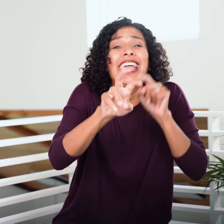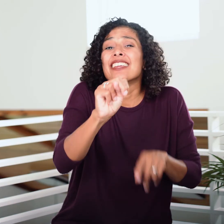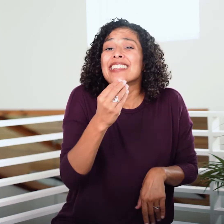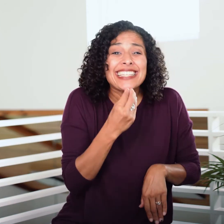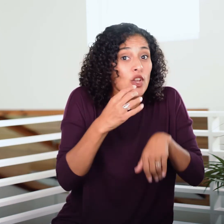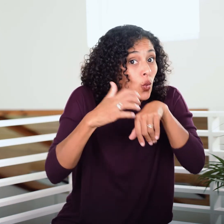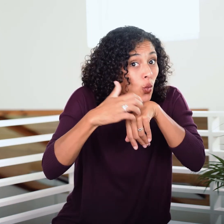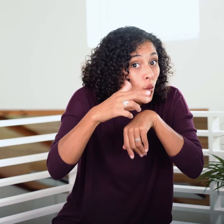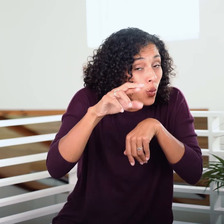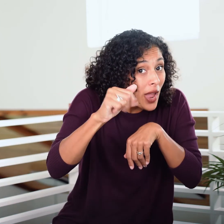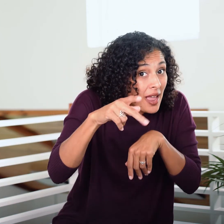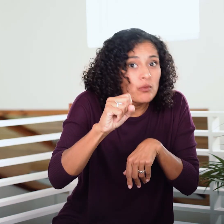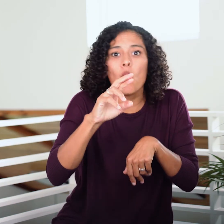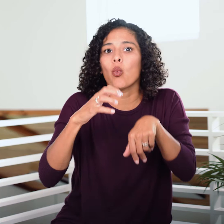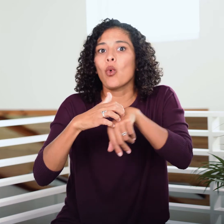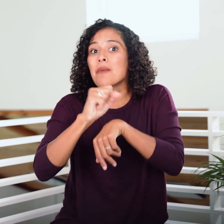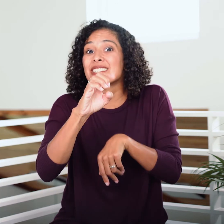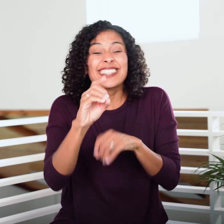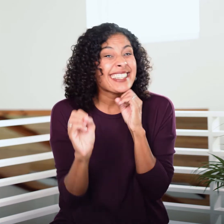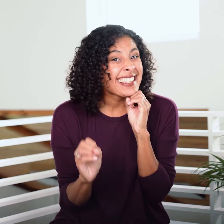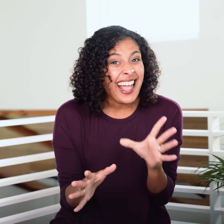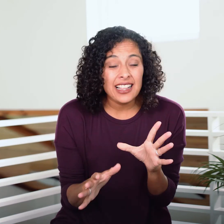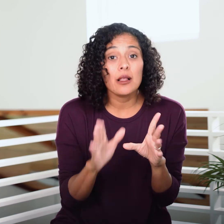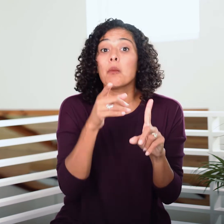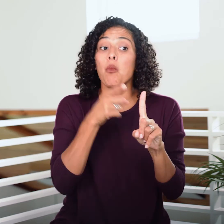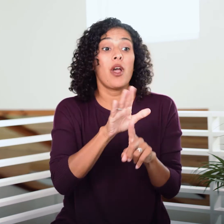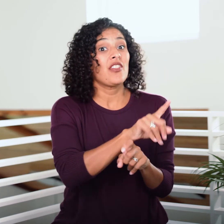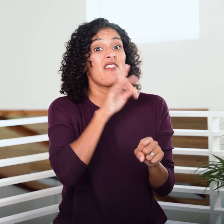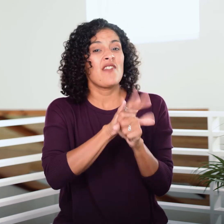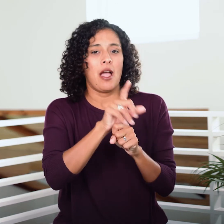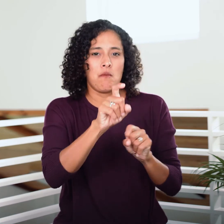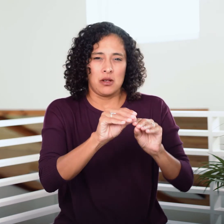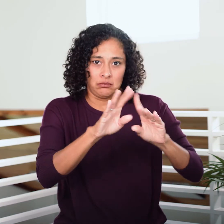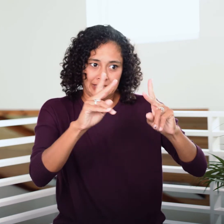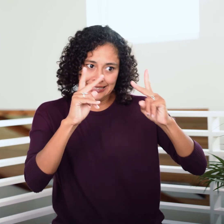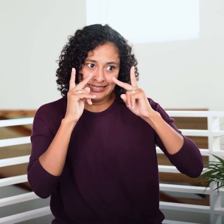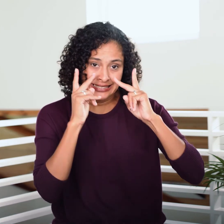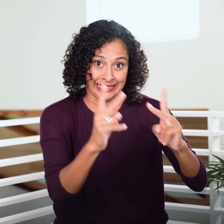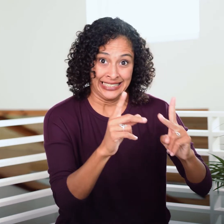They can’t even have grapes or grape seeds! The point of the vow is for them to be visibly